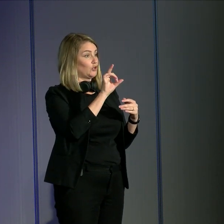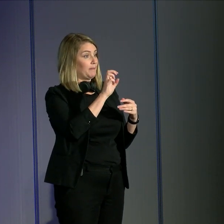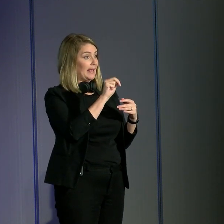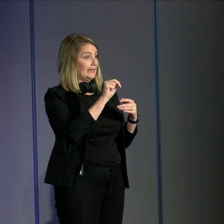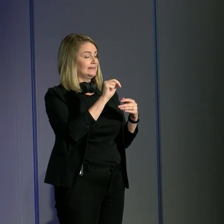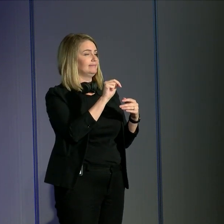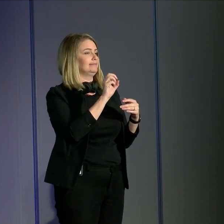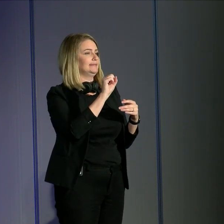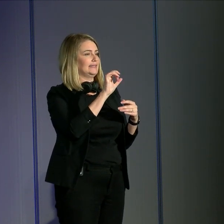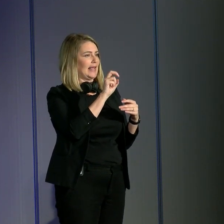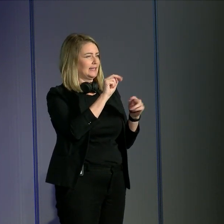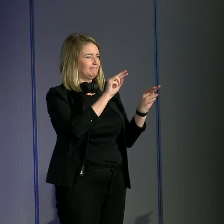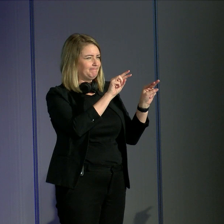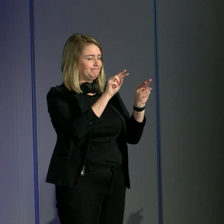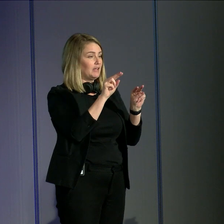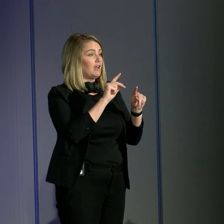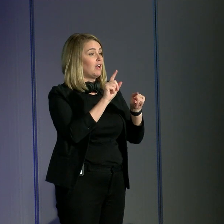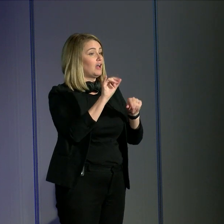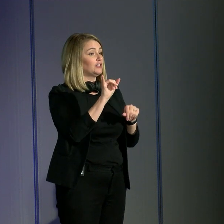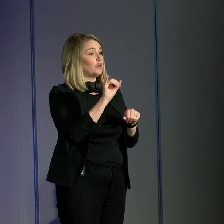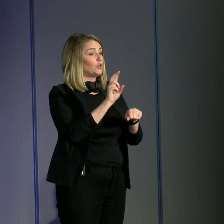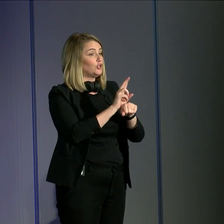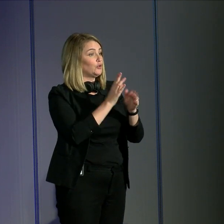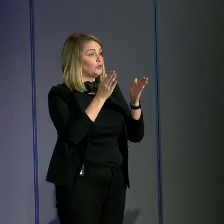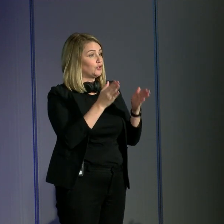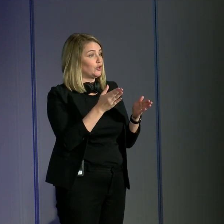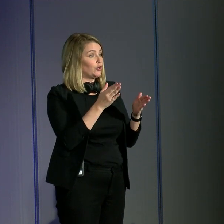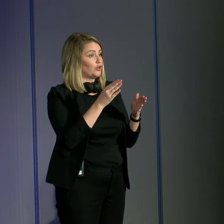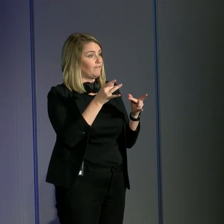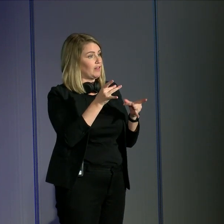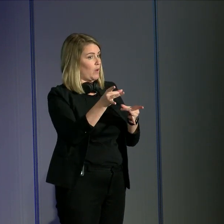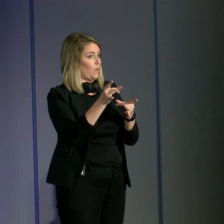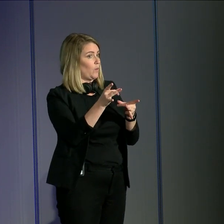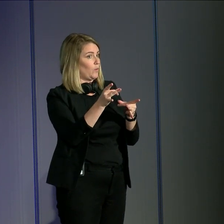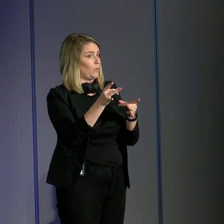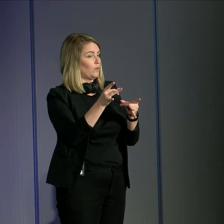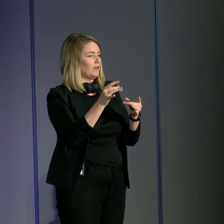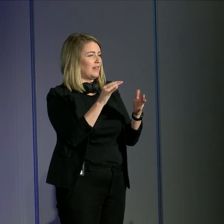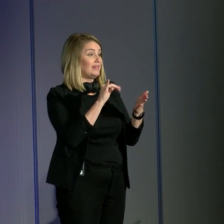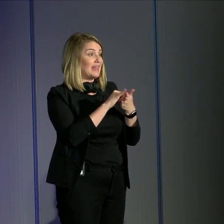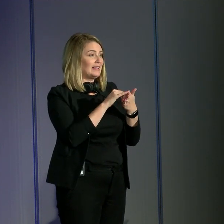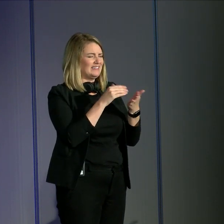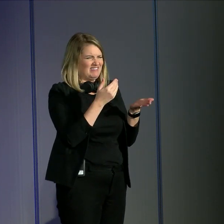And user floor can which is more focused.